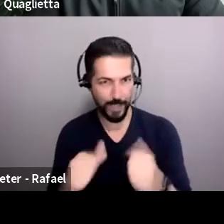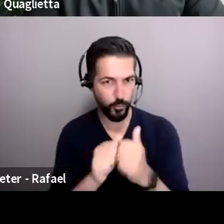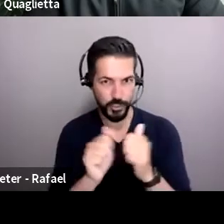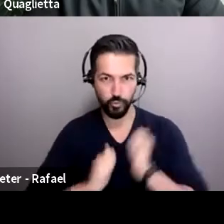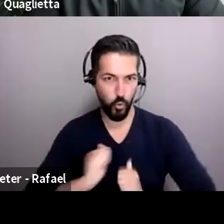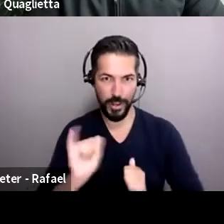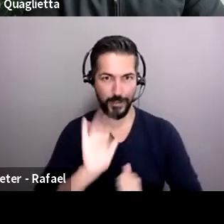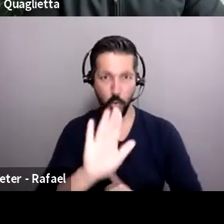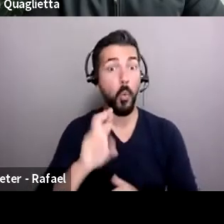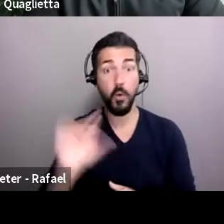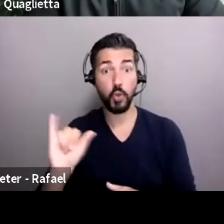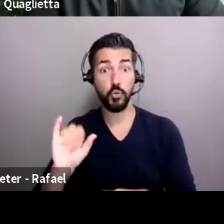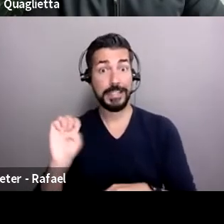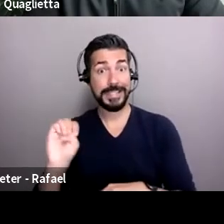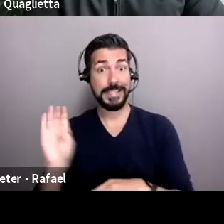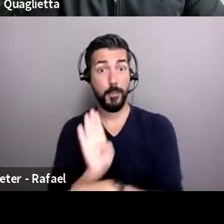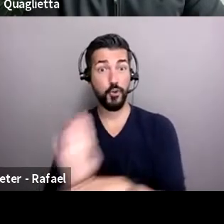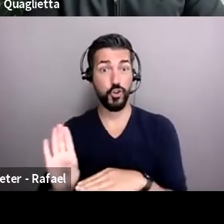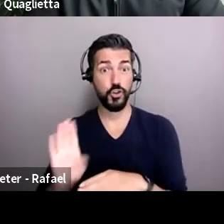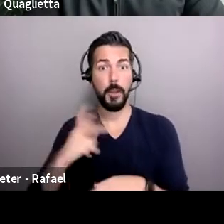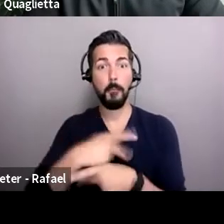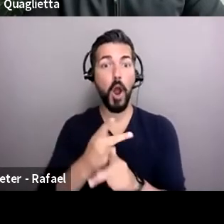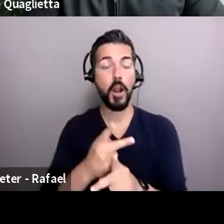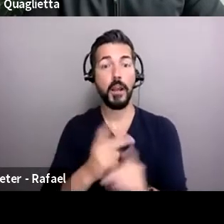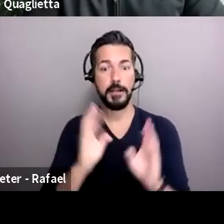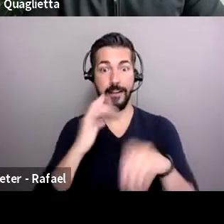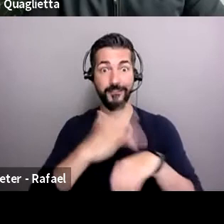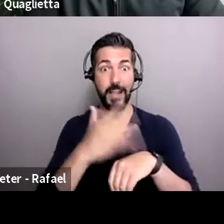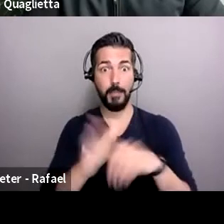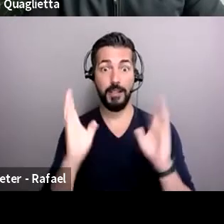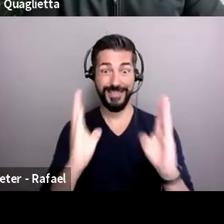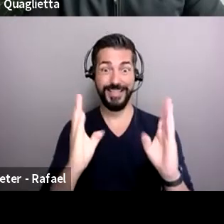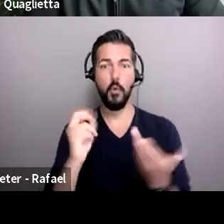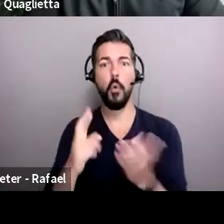product is temporarily not available. But is it coming back or is it never coming back?